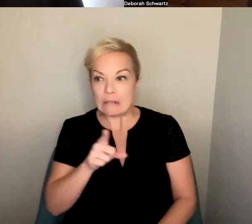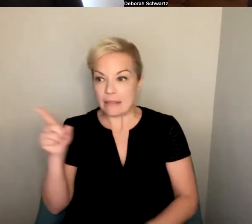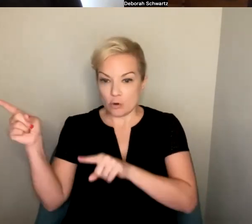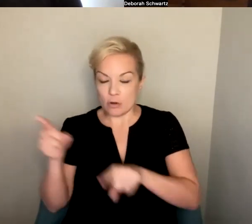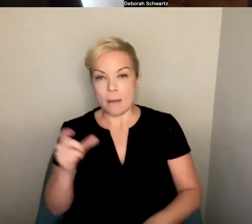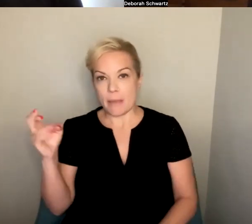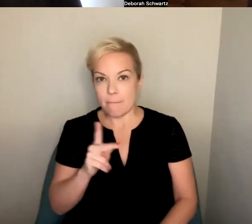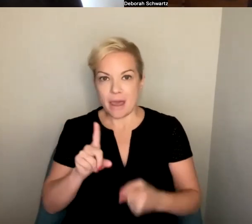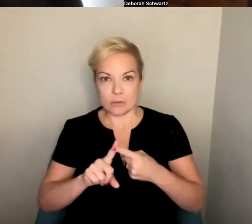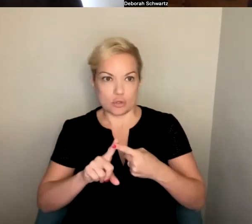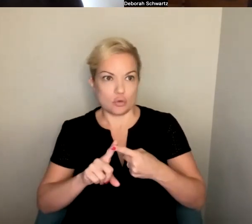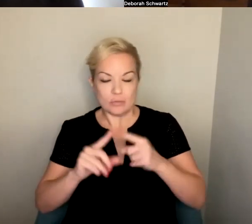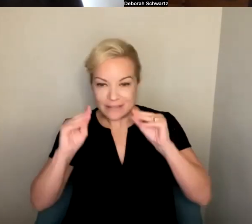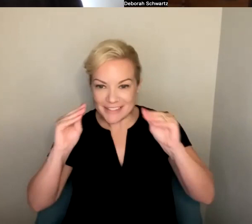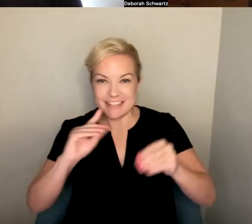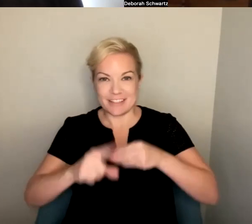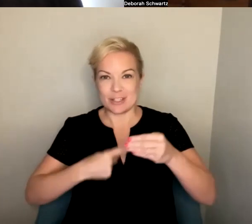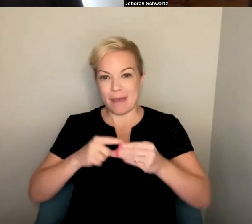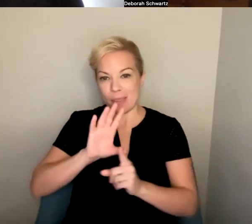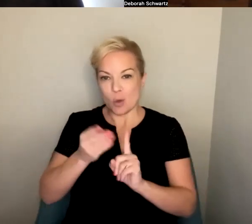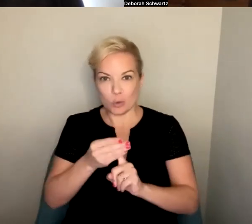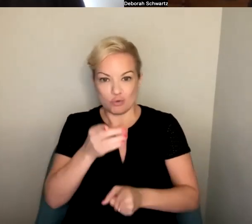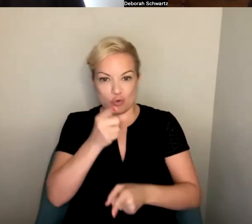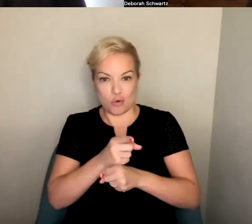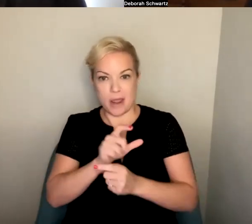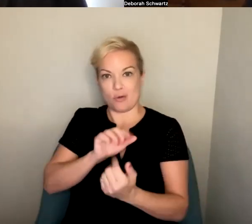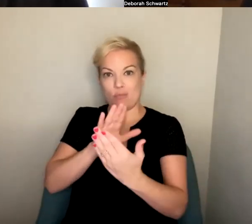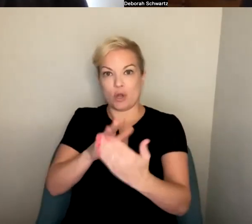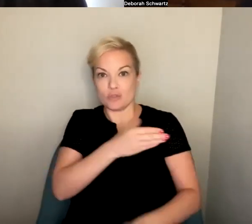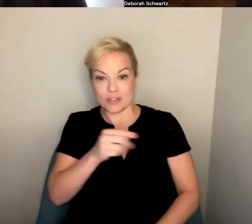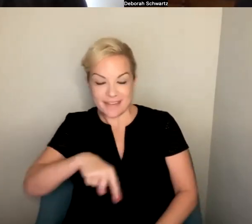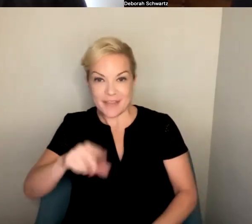things and are producing and reproducing and teaching others how to do porcupine quill work,